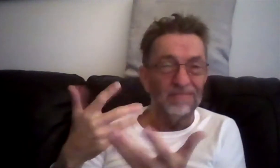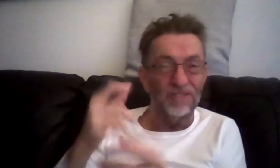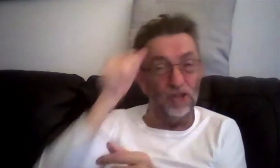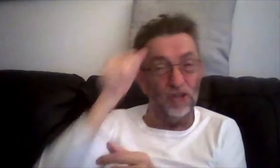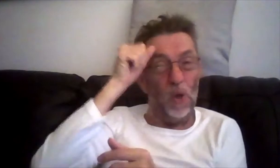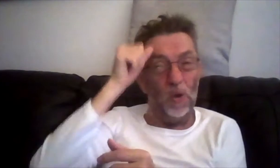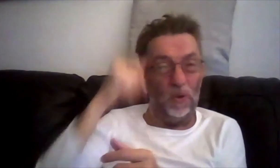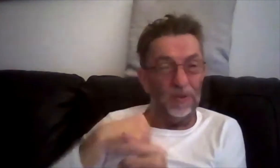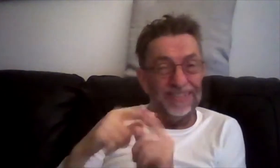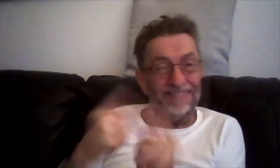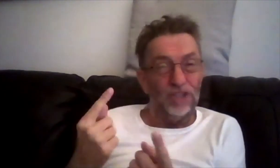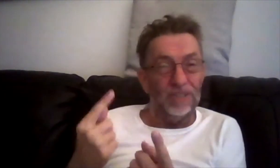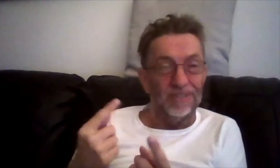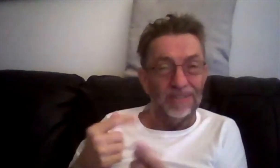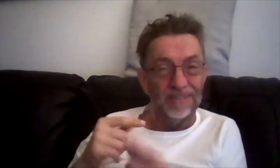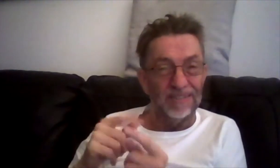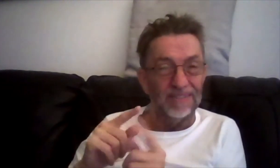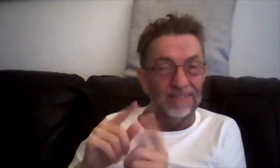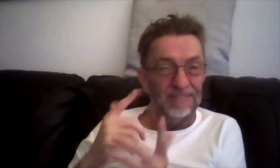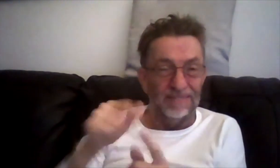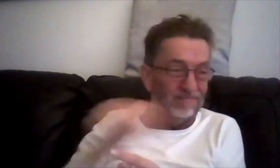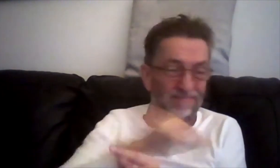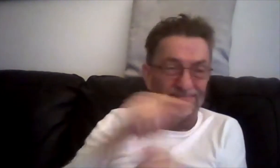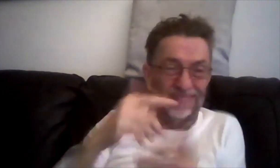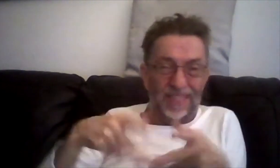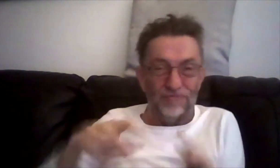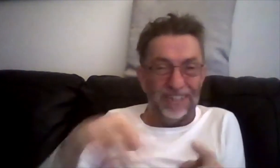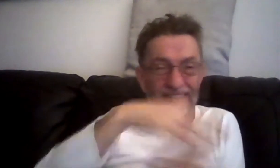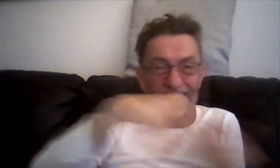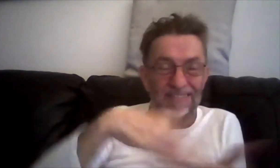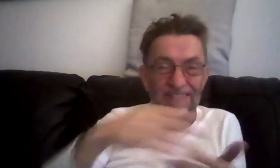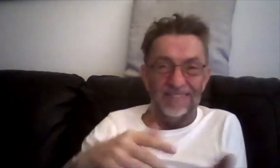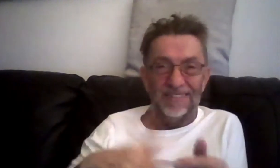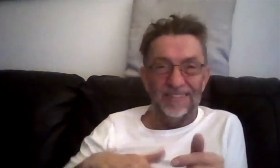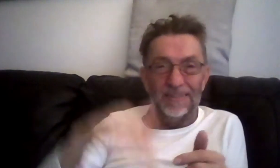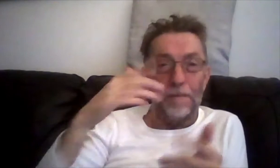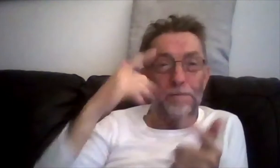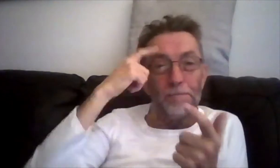I knew we differed from the others in our street.